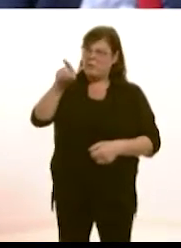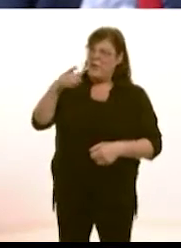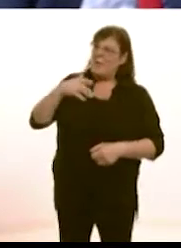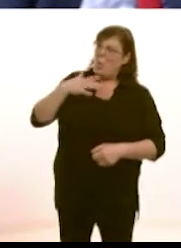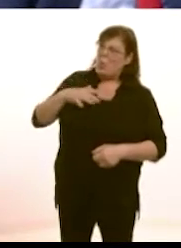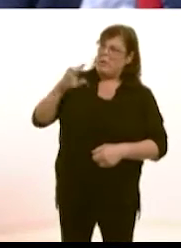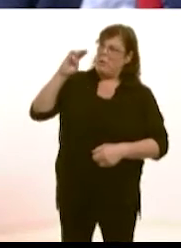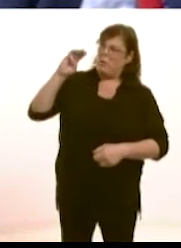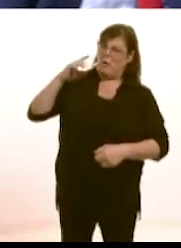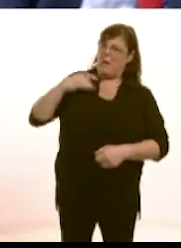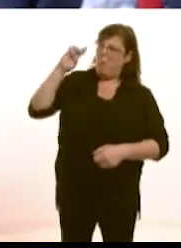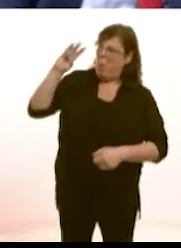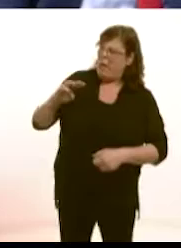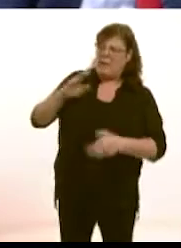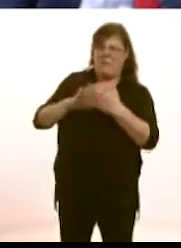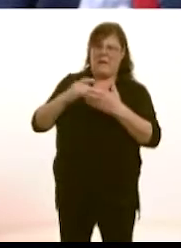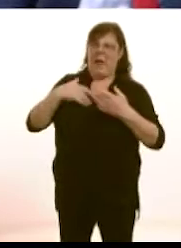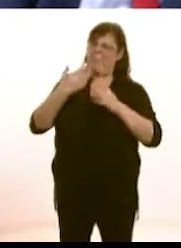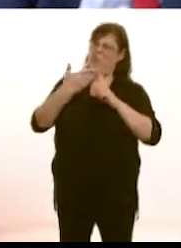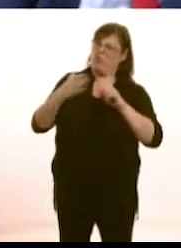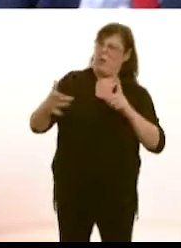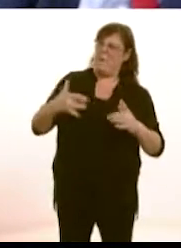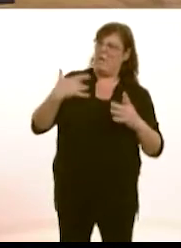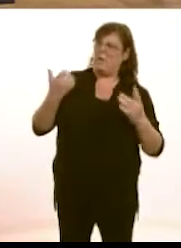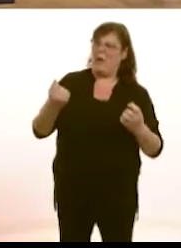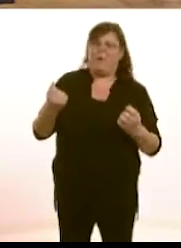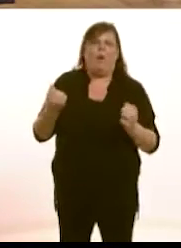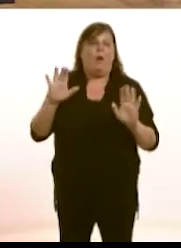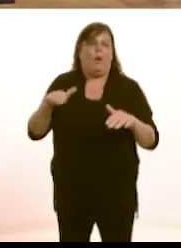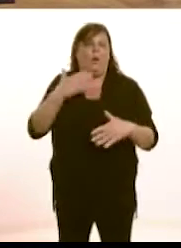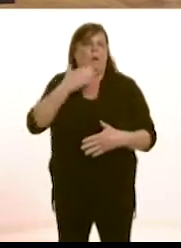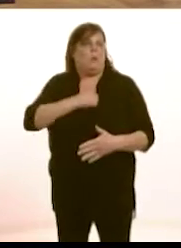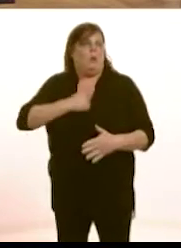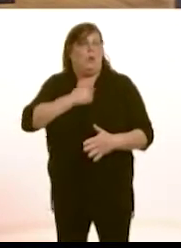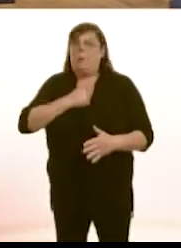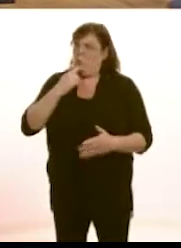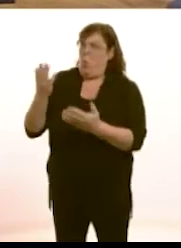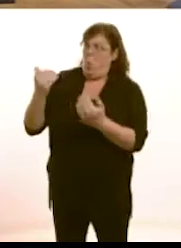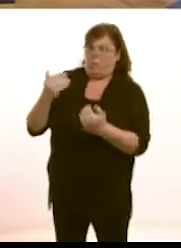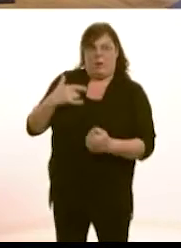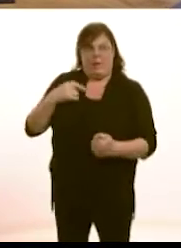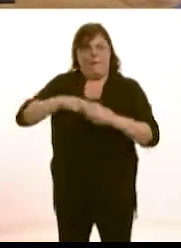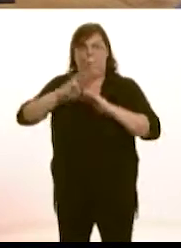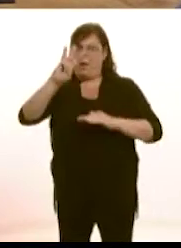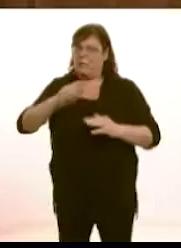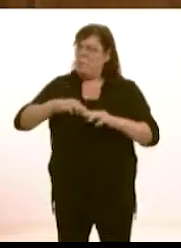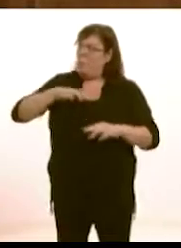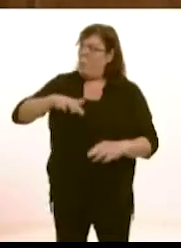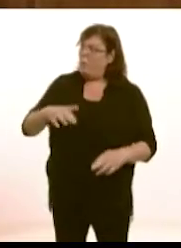was the mark of an extremist, then I apologise in that regard, but he is nevertheless welcome to live in our country if he so chooses to do so.